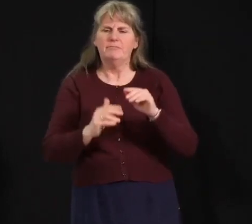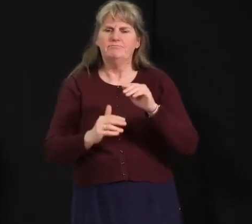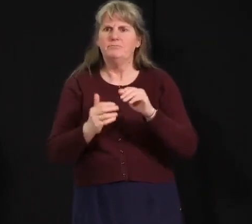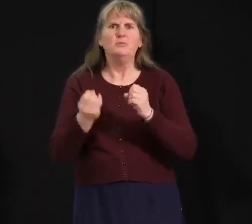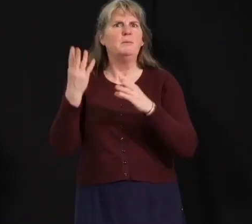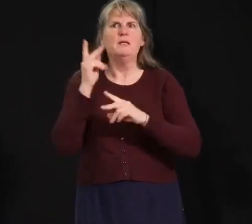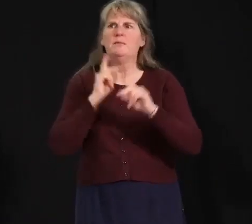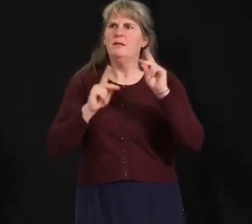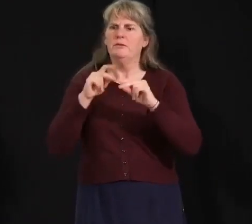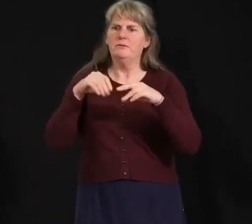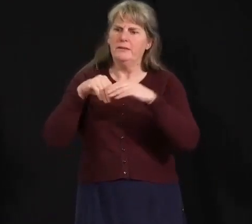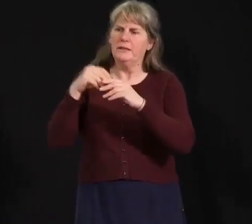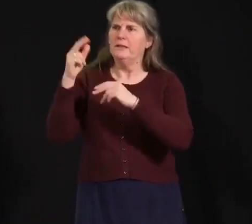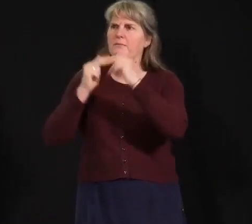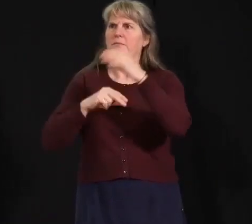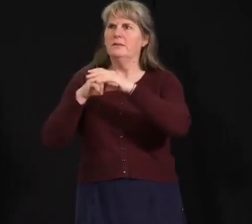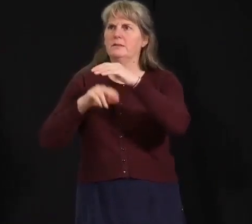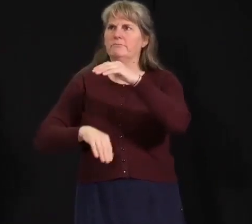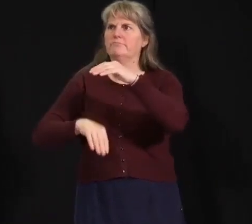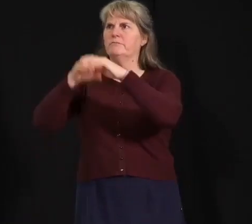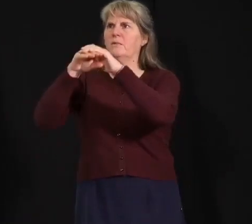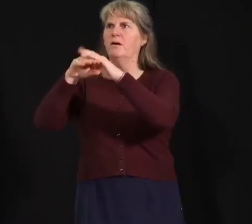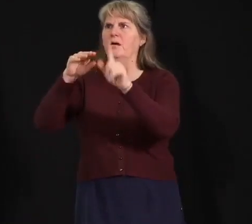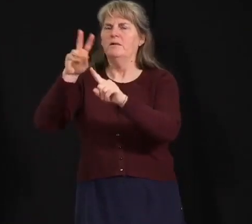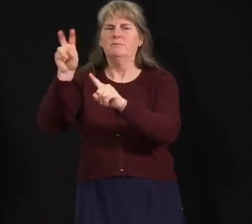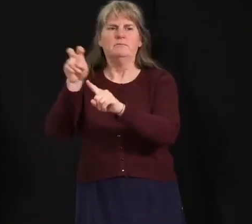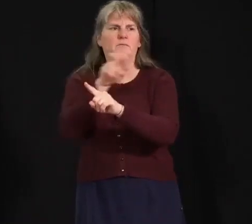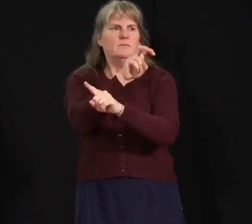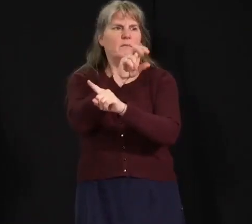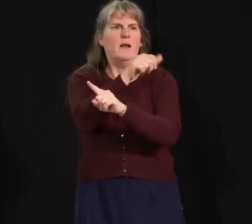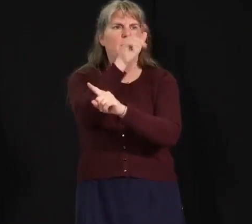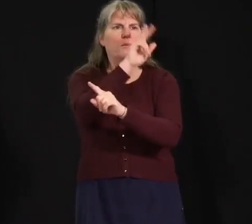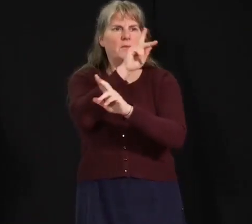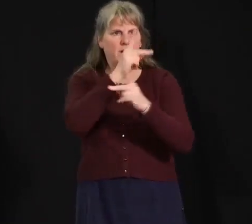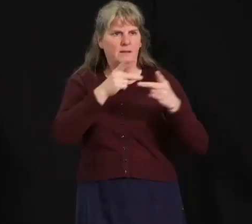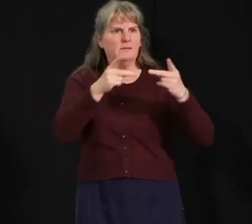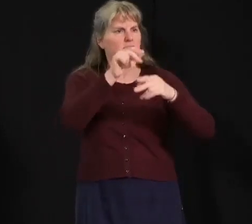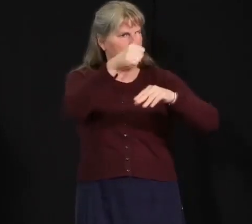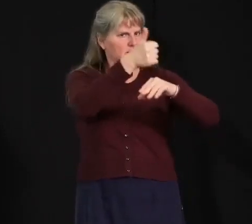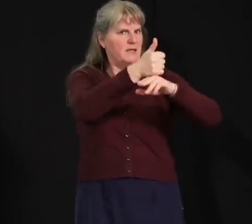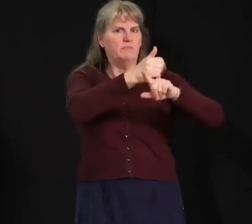spacing, number of people admitted at a time, alternative